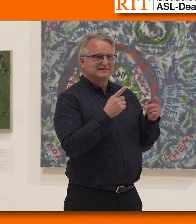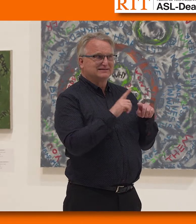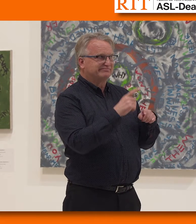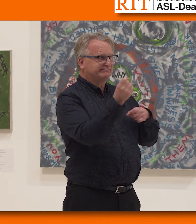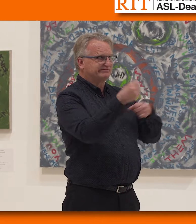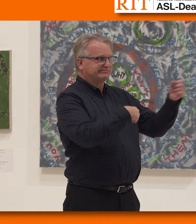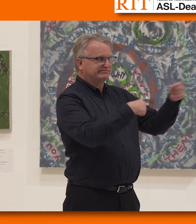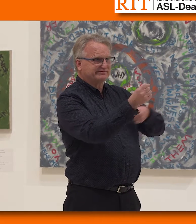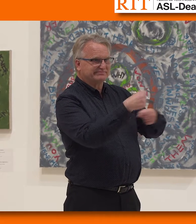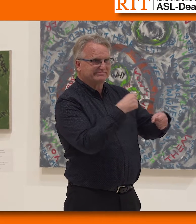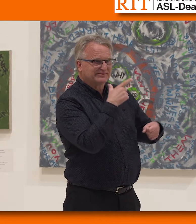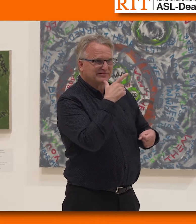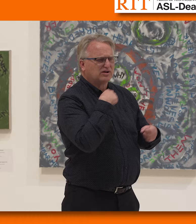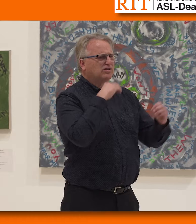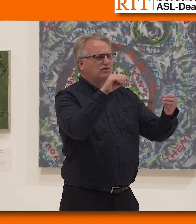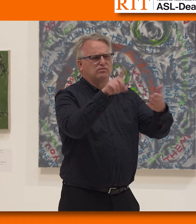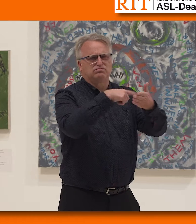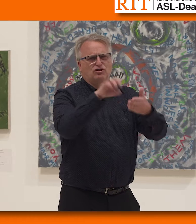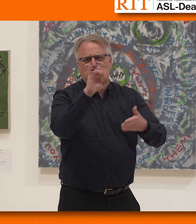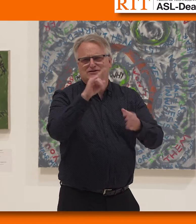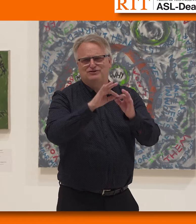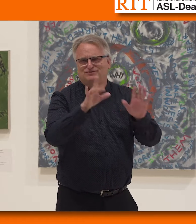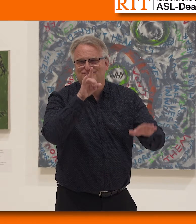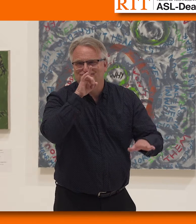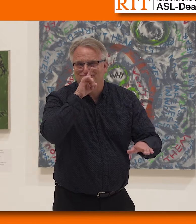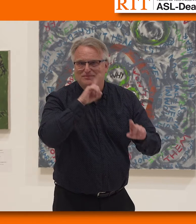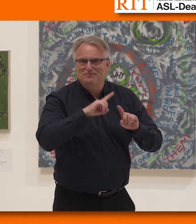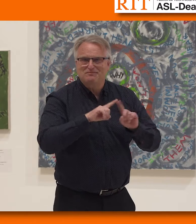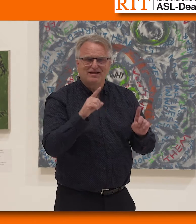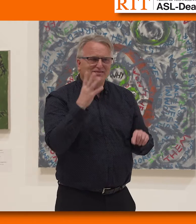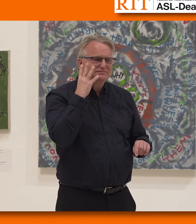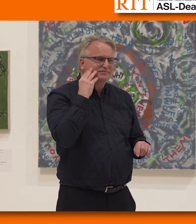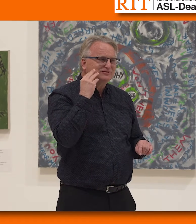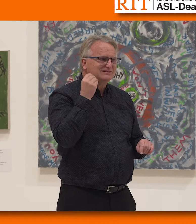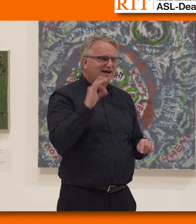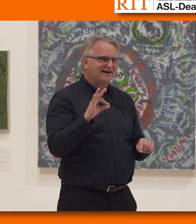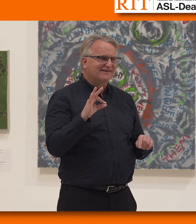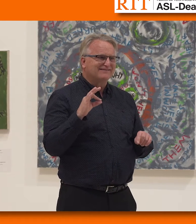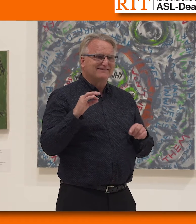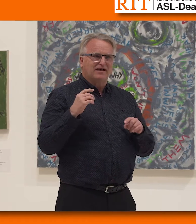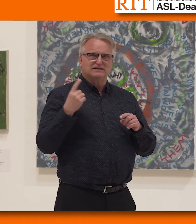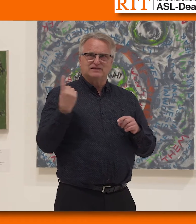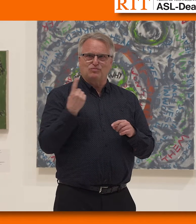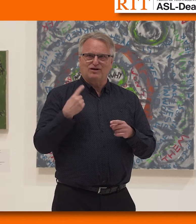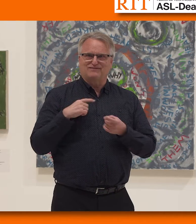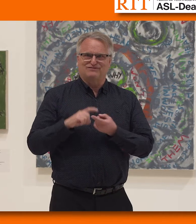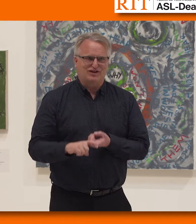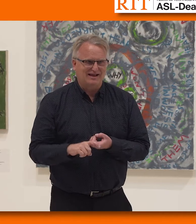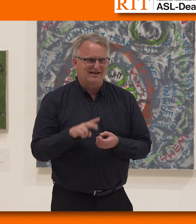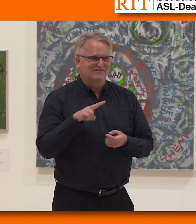That was very different than the experience that I had at RIT, where I worked with various interpreters. Not being critical of RIT, but, you know,